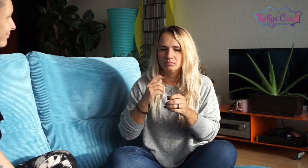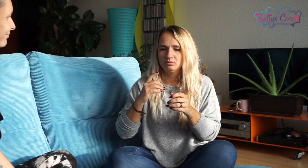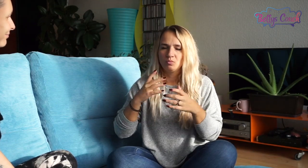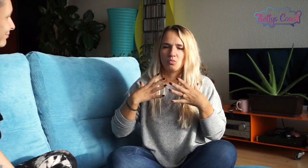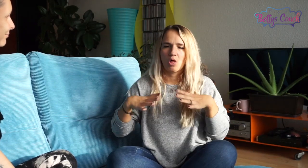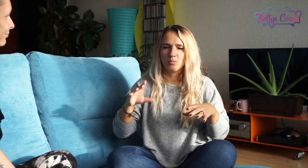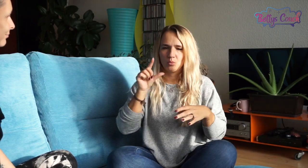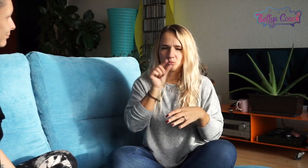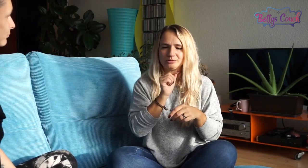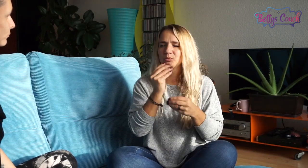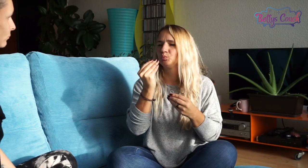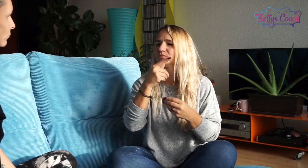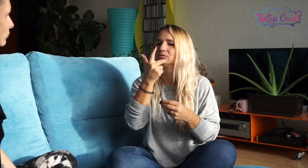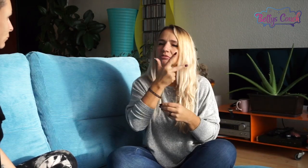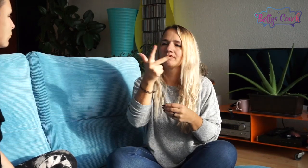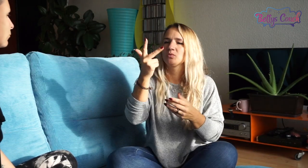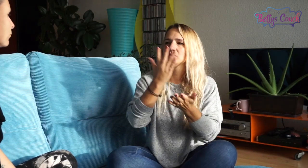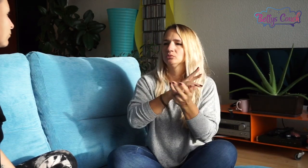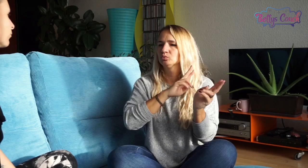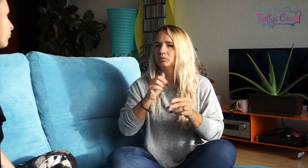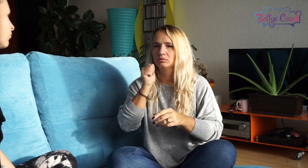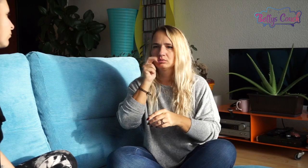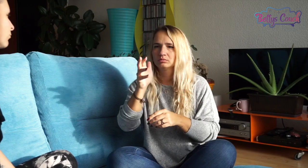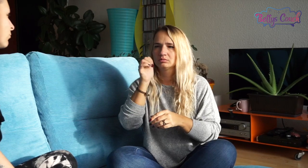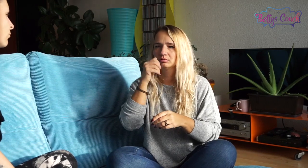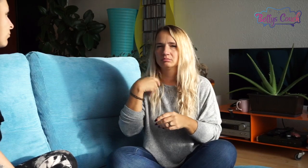After 3 weeks you are back and everyday life continues as usual.